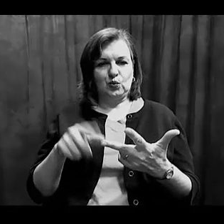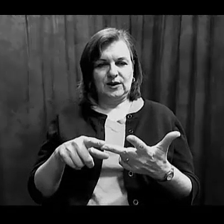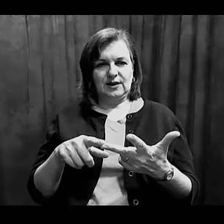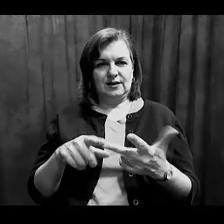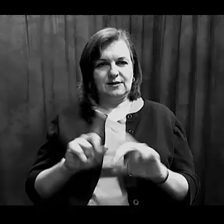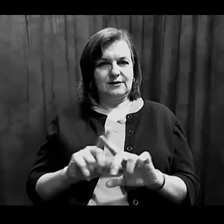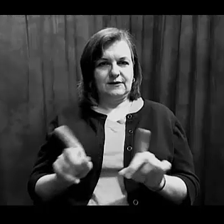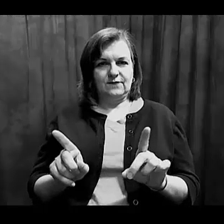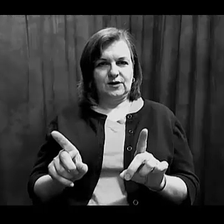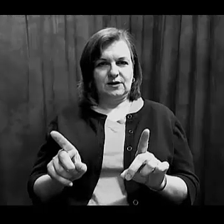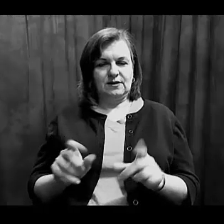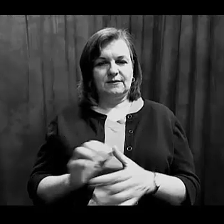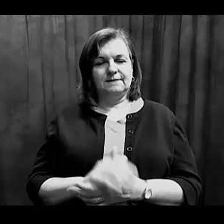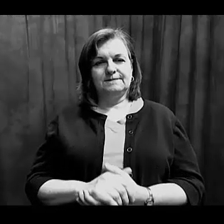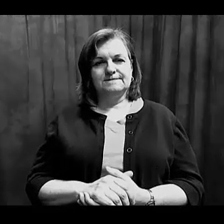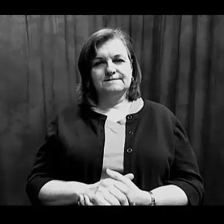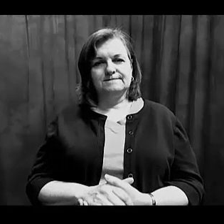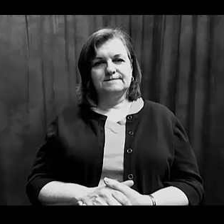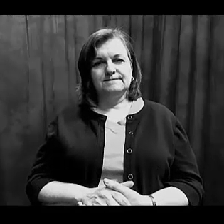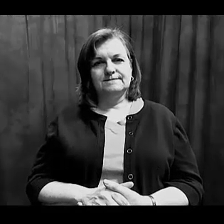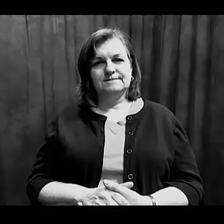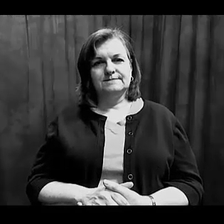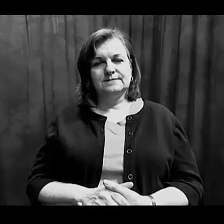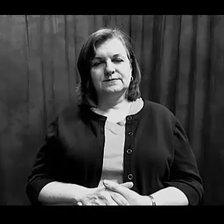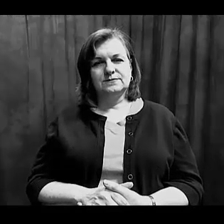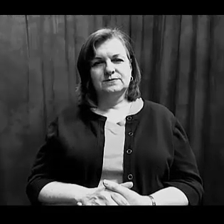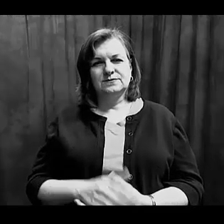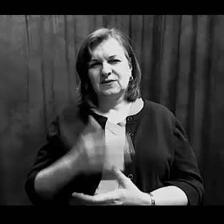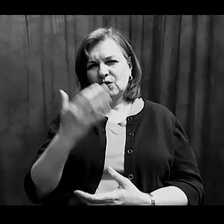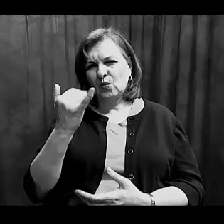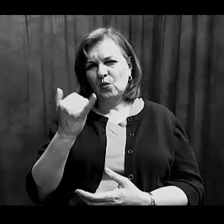of these atoms is actually changing